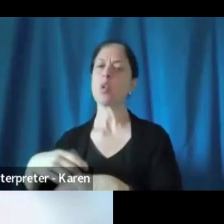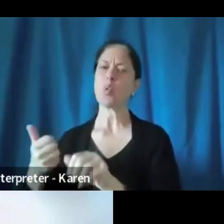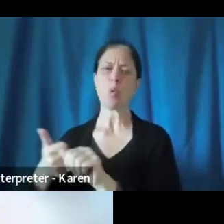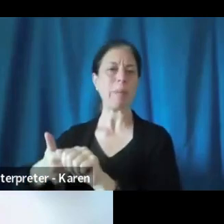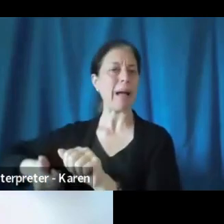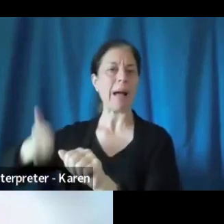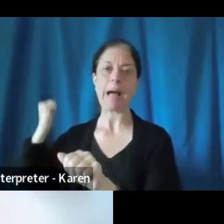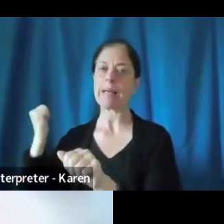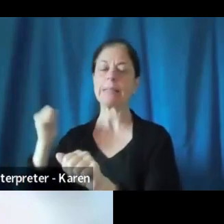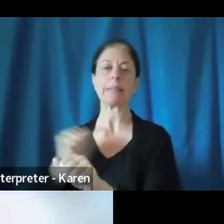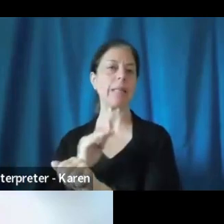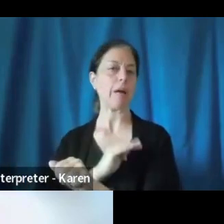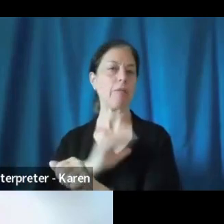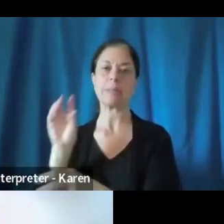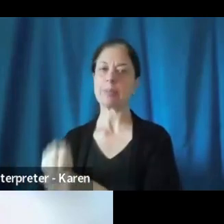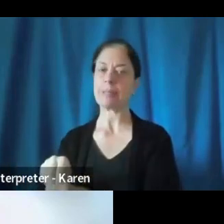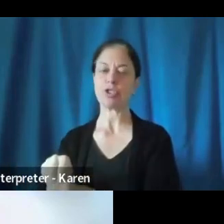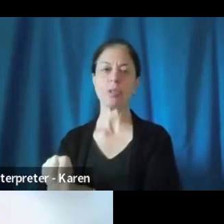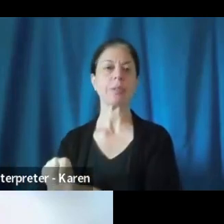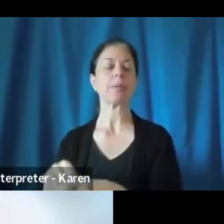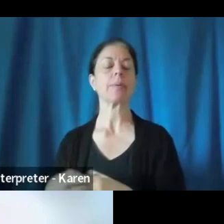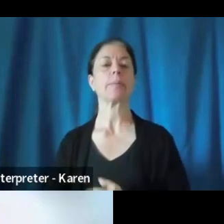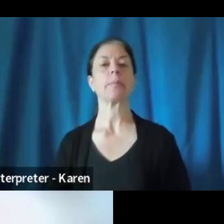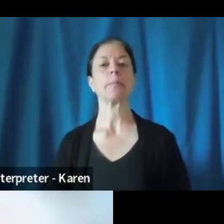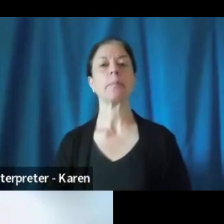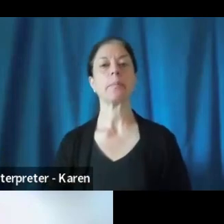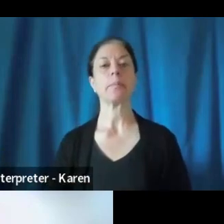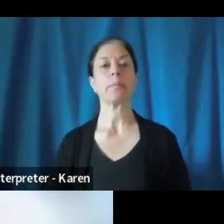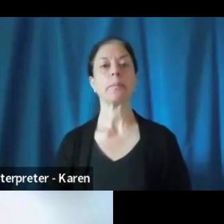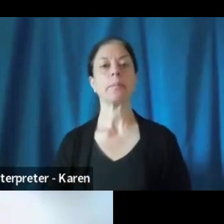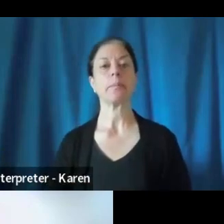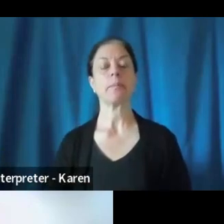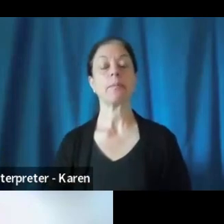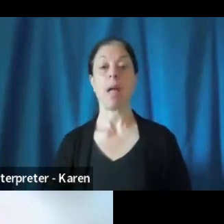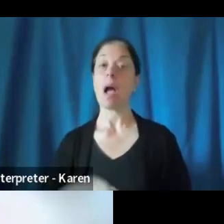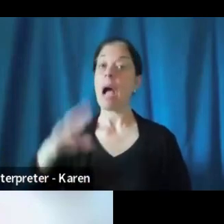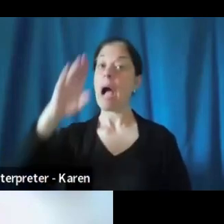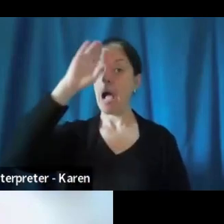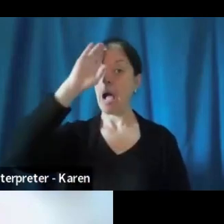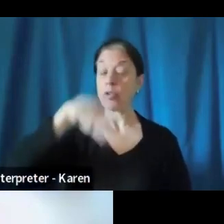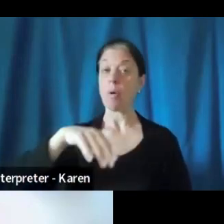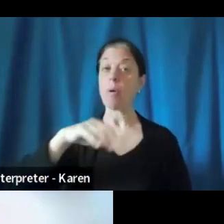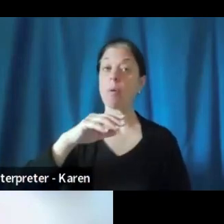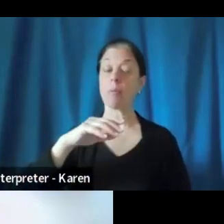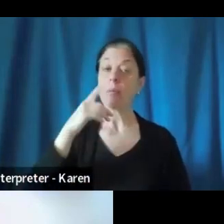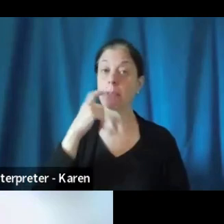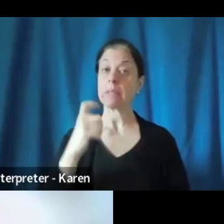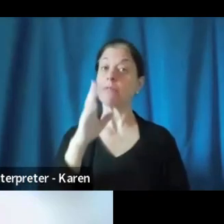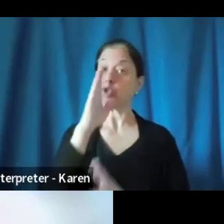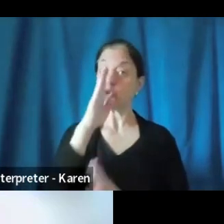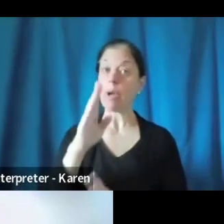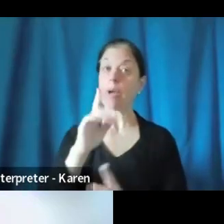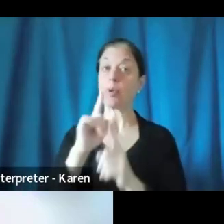Faculty participation in the affinity group, significantly lags behind staff